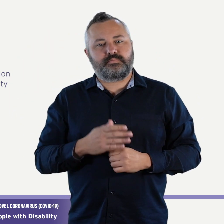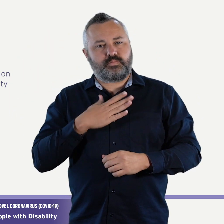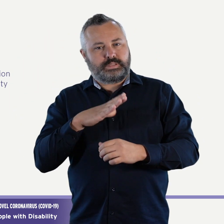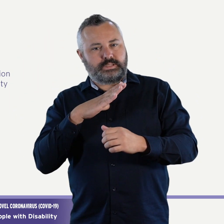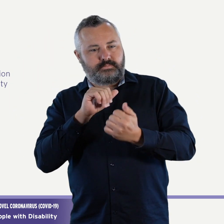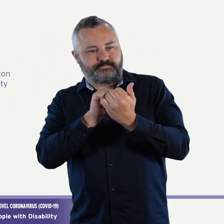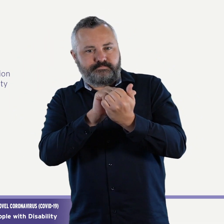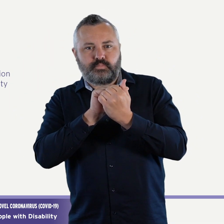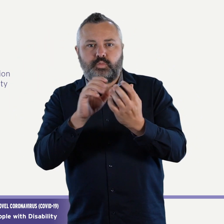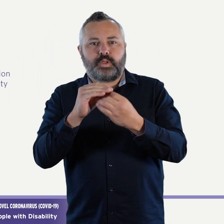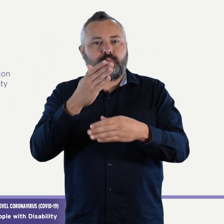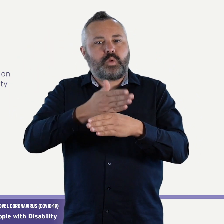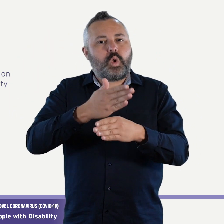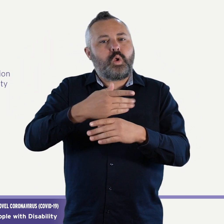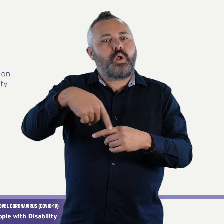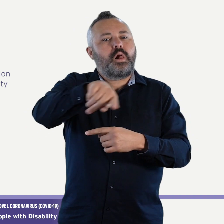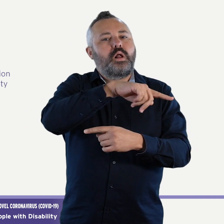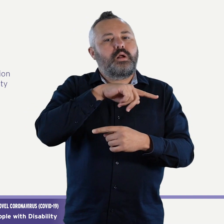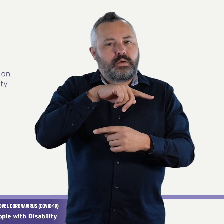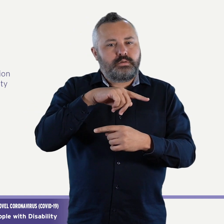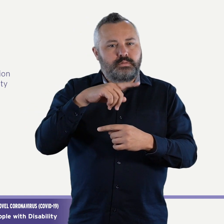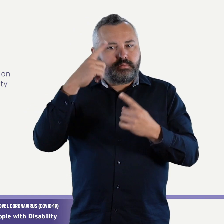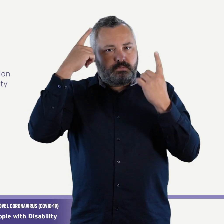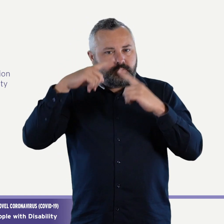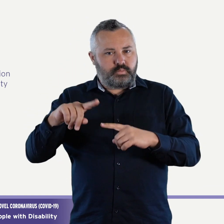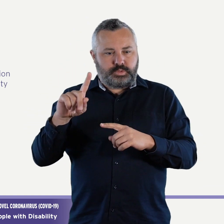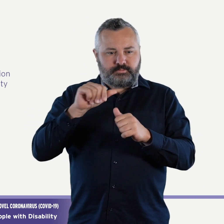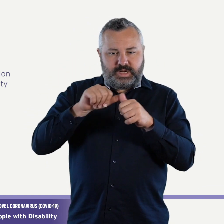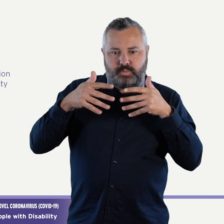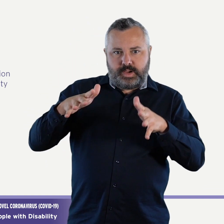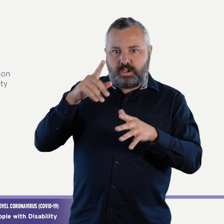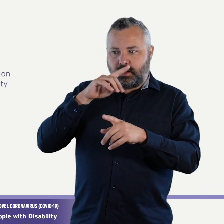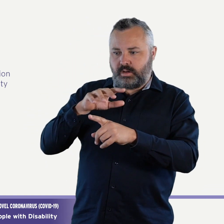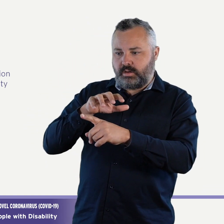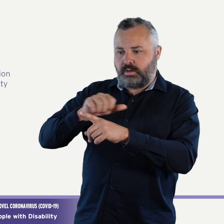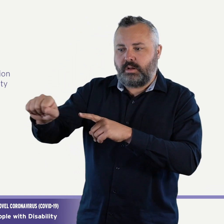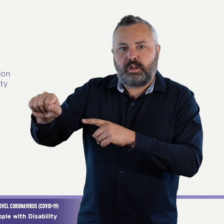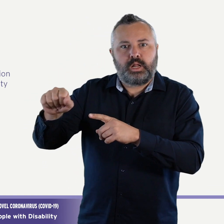Work with people in these groups to identify the best courses of action, such as: